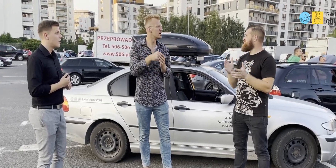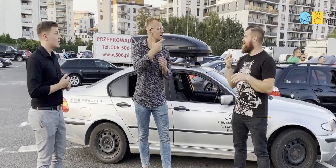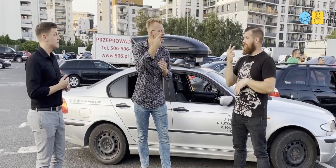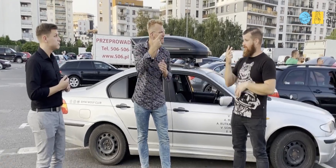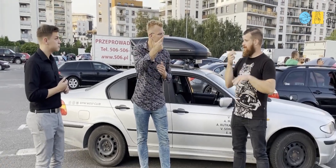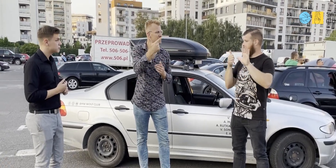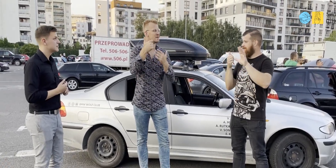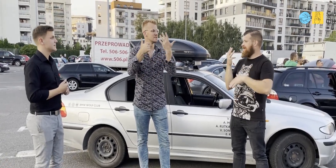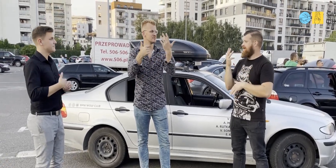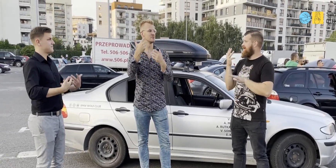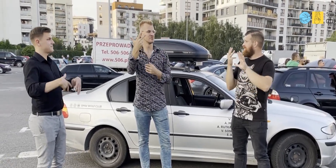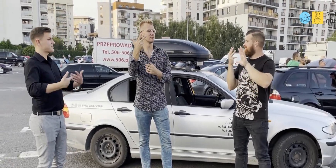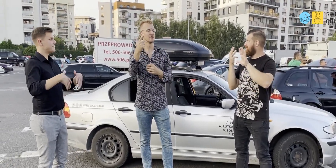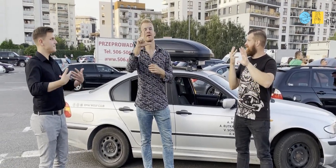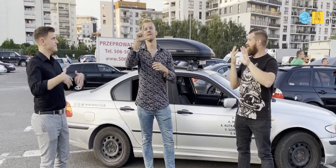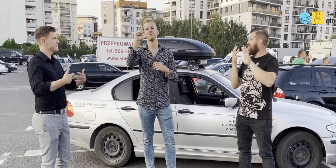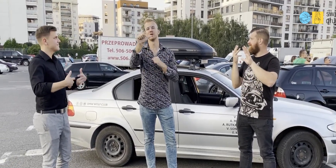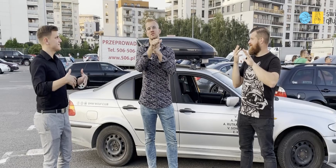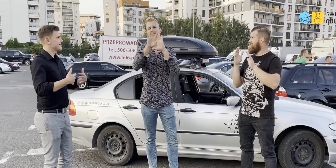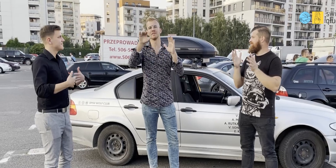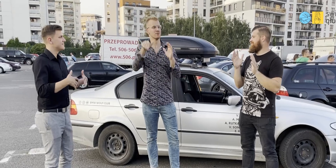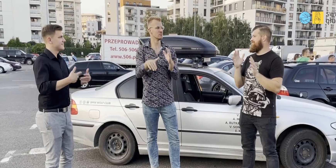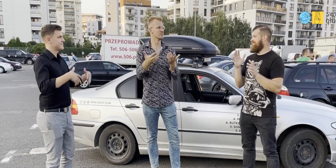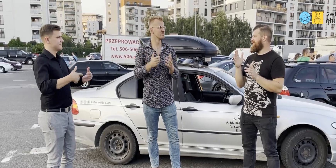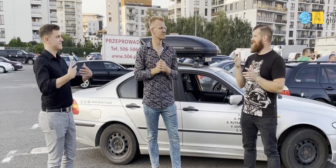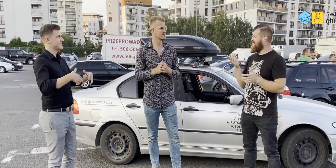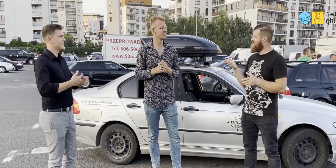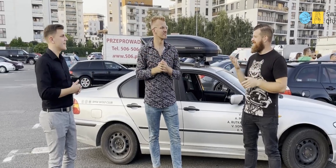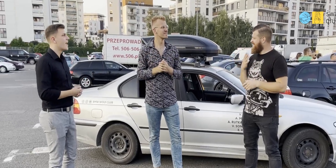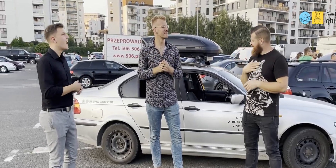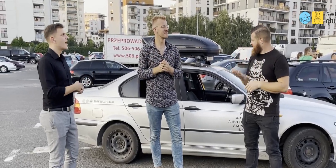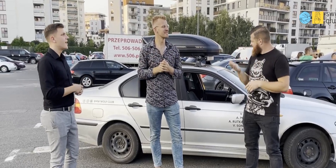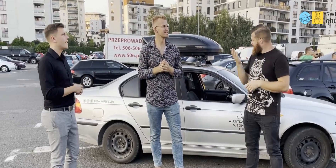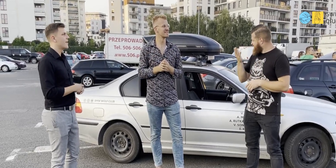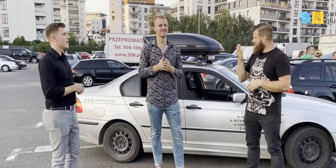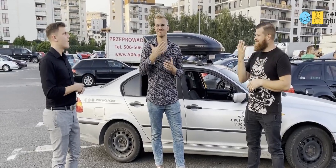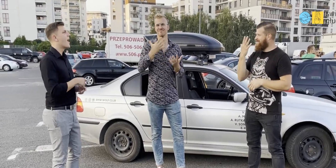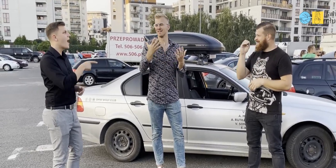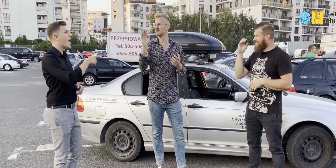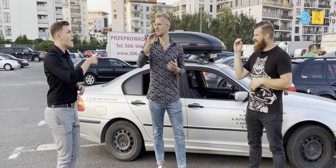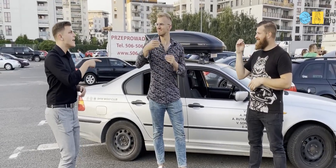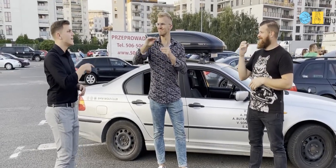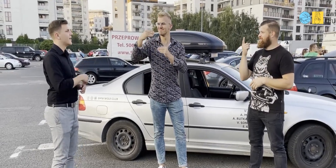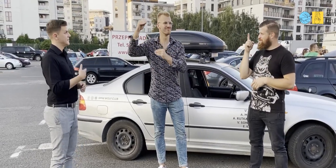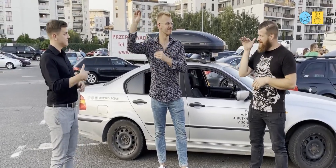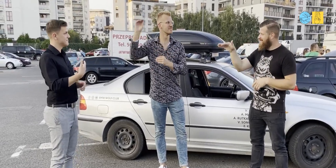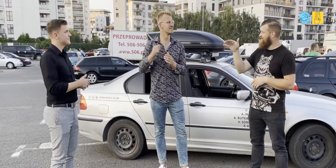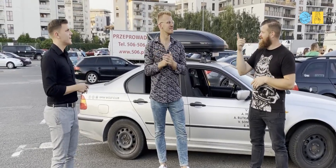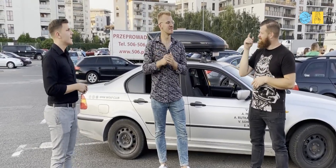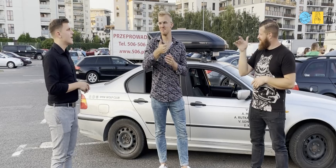about 269,000, but I would like a lot more,